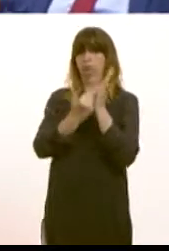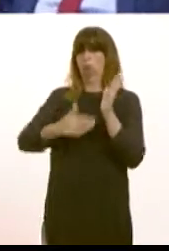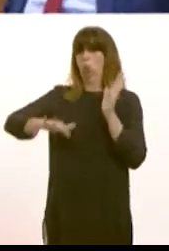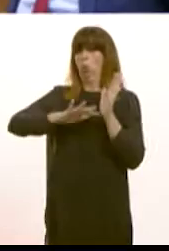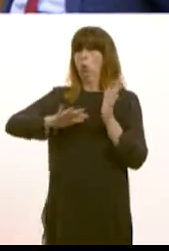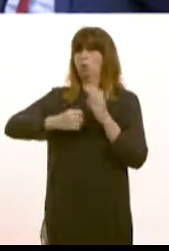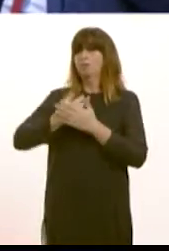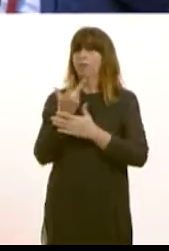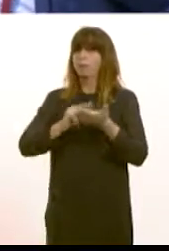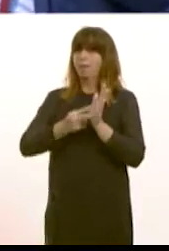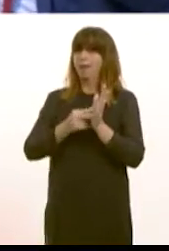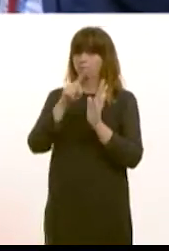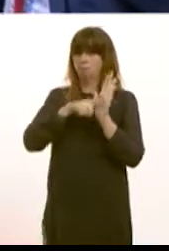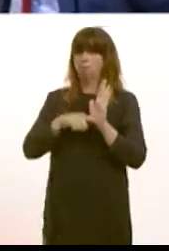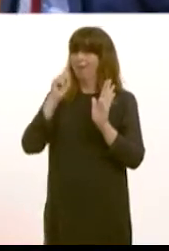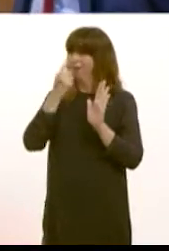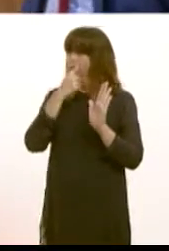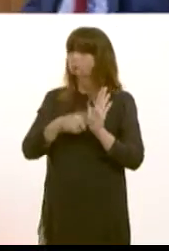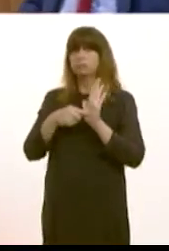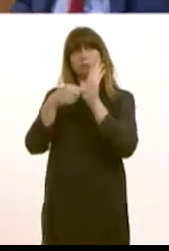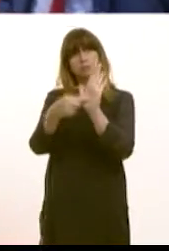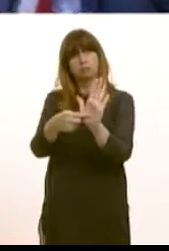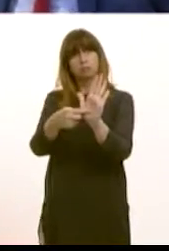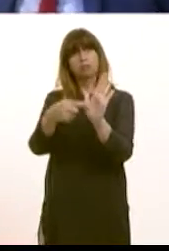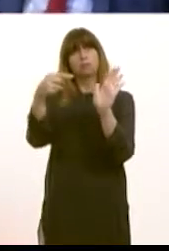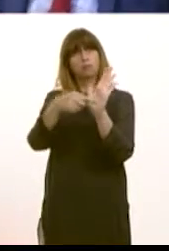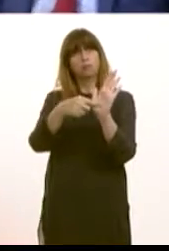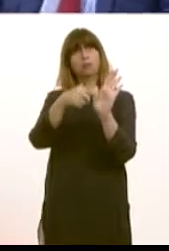evidence for their plans and have those plans tested by a planning inspector.